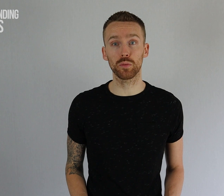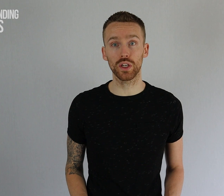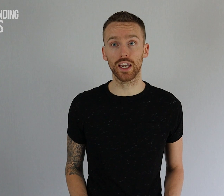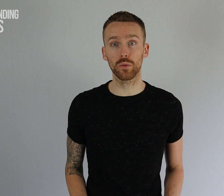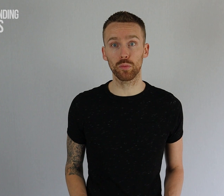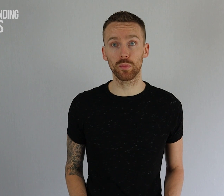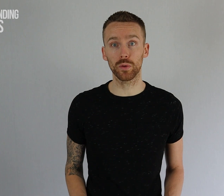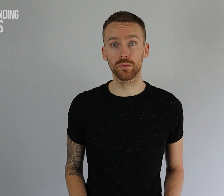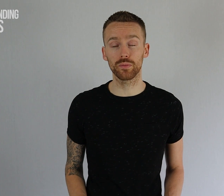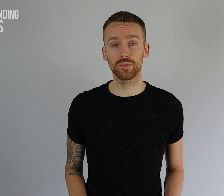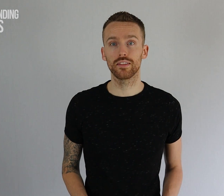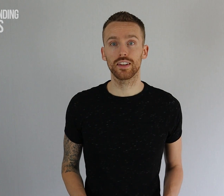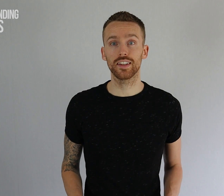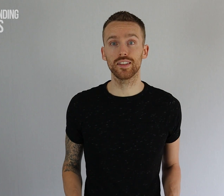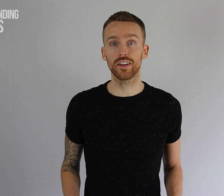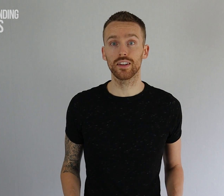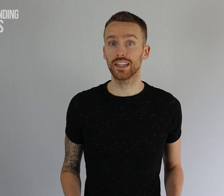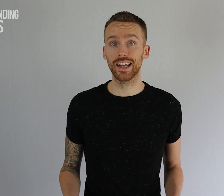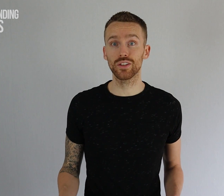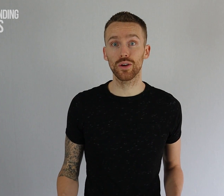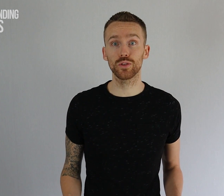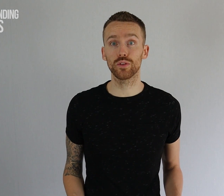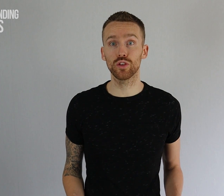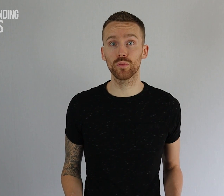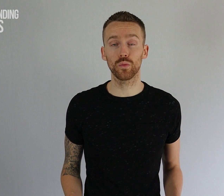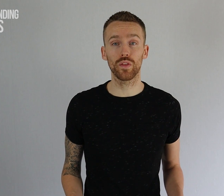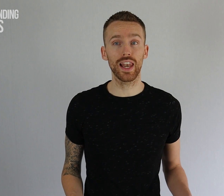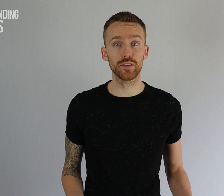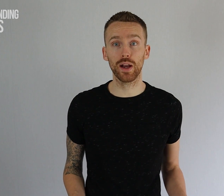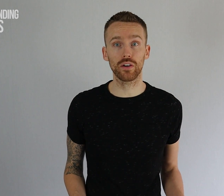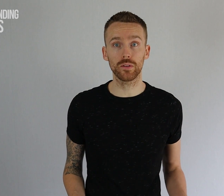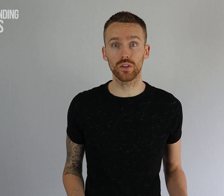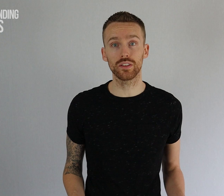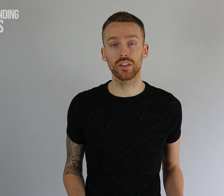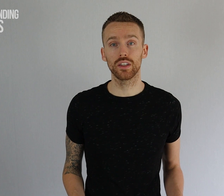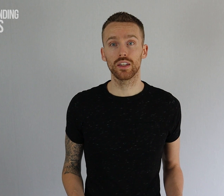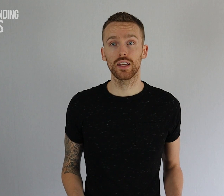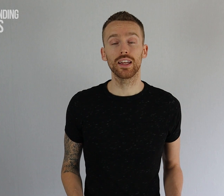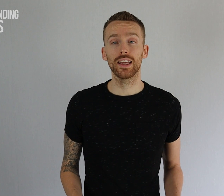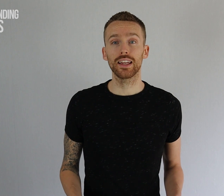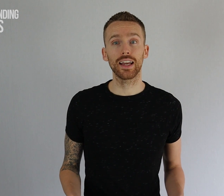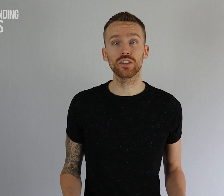communicate with people. Consider, can you go to a room with less background noise? Can